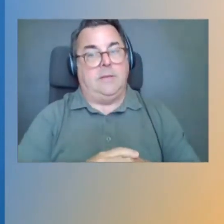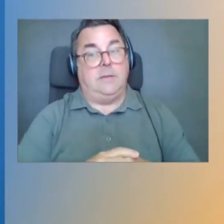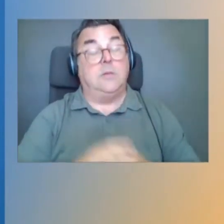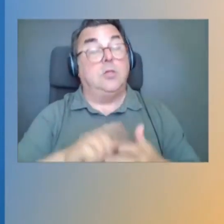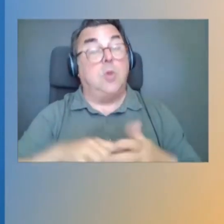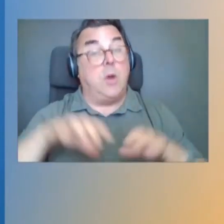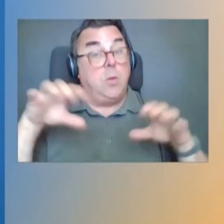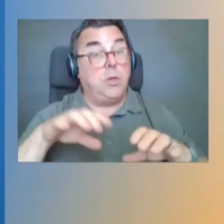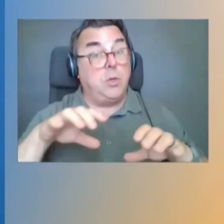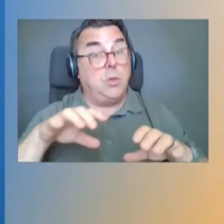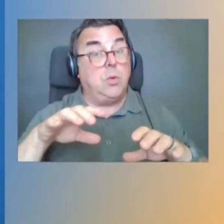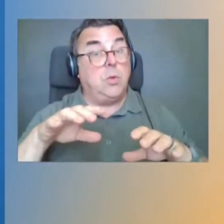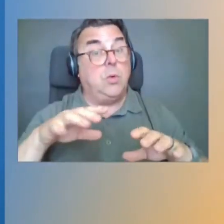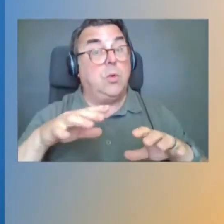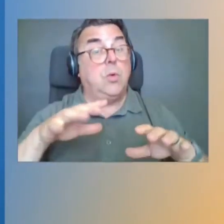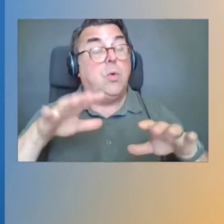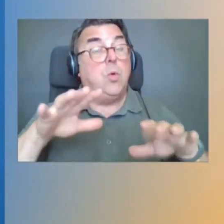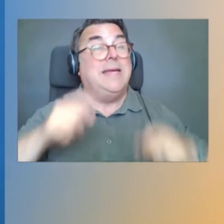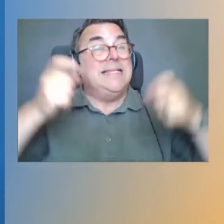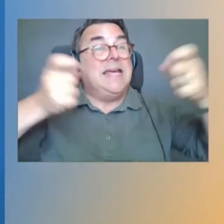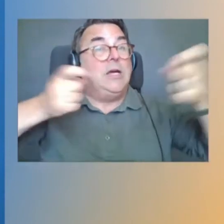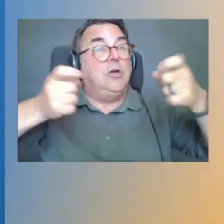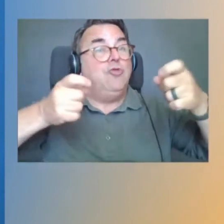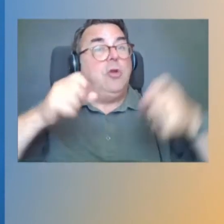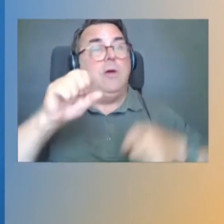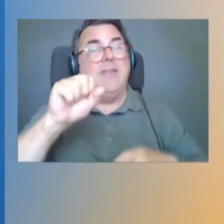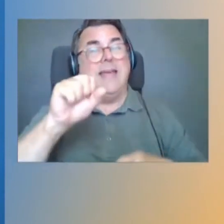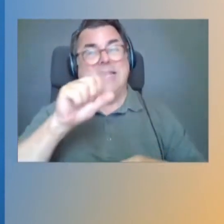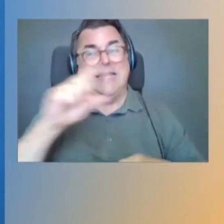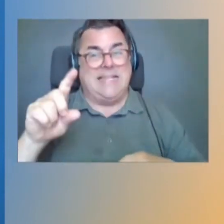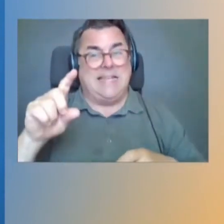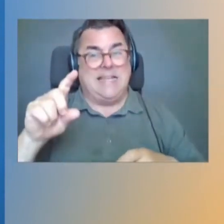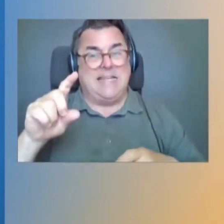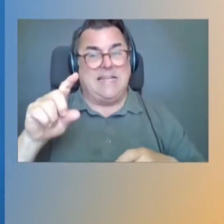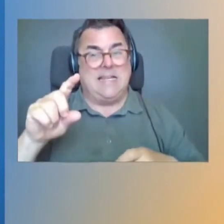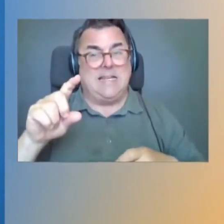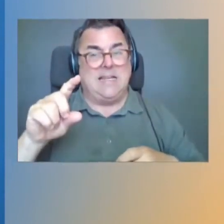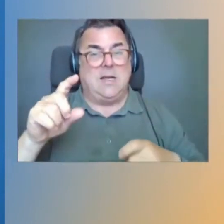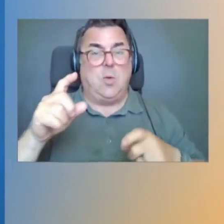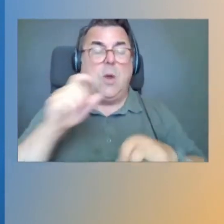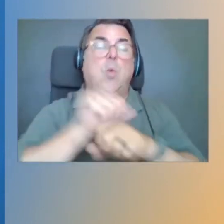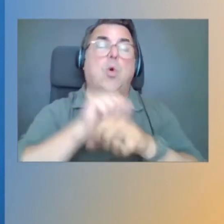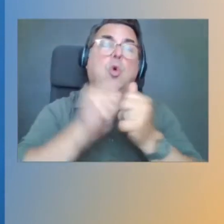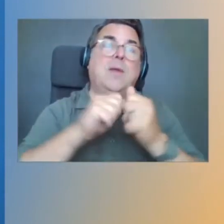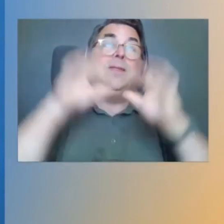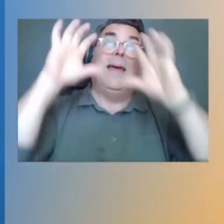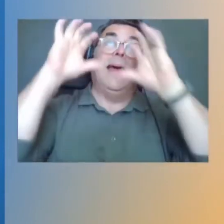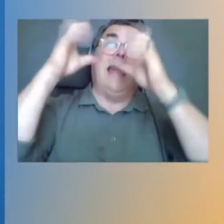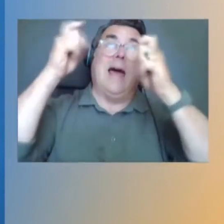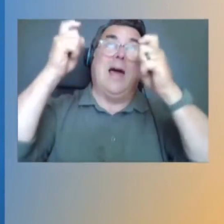of the whole SSD firmware with our experience of working with cloud customers, with our expertise using databases,